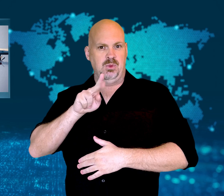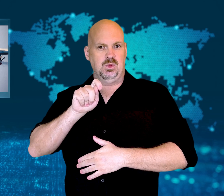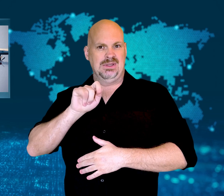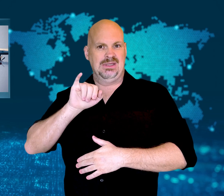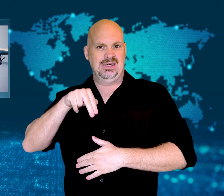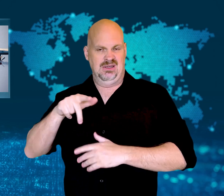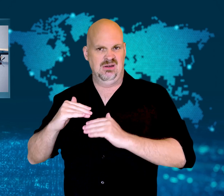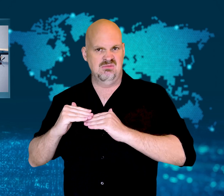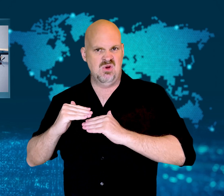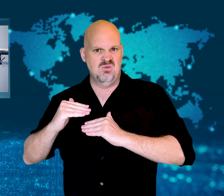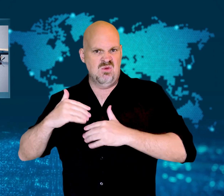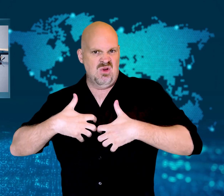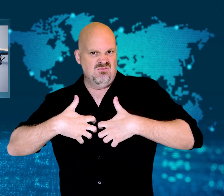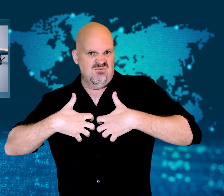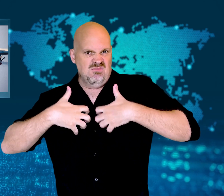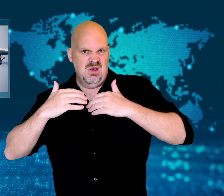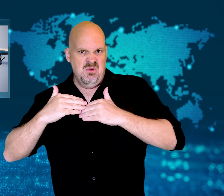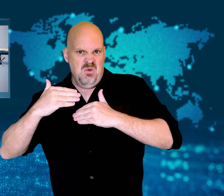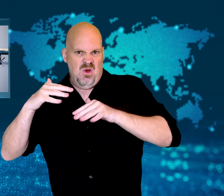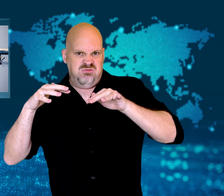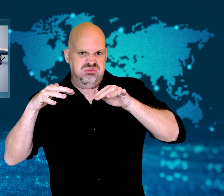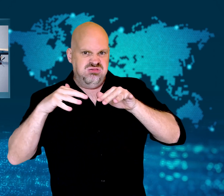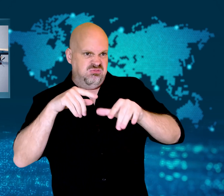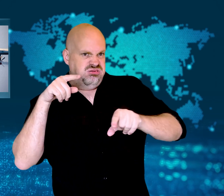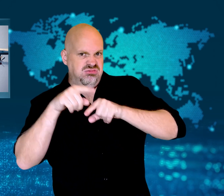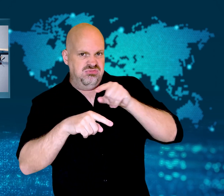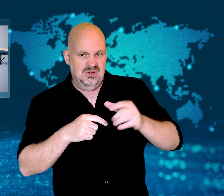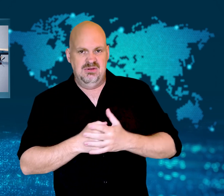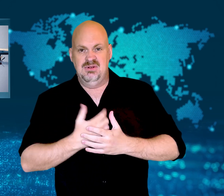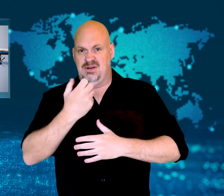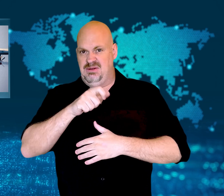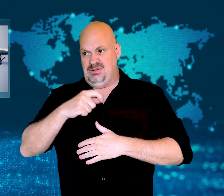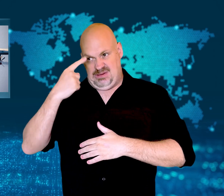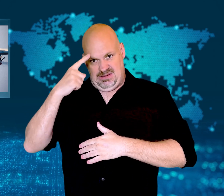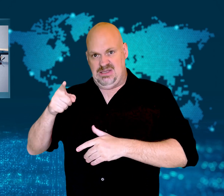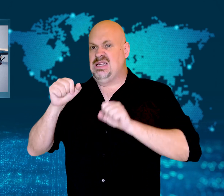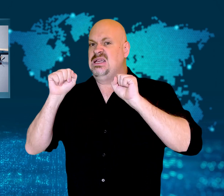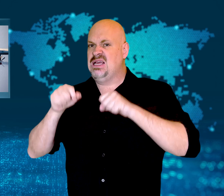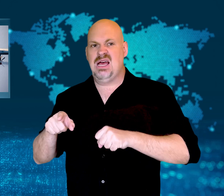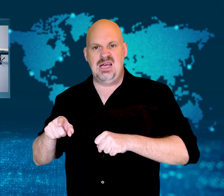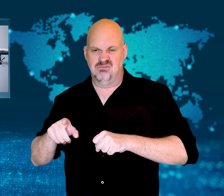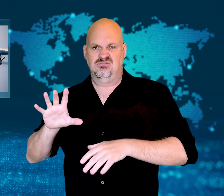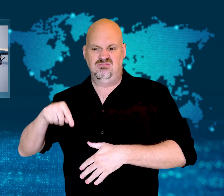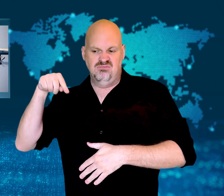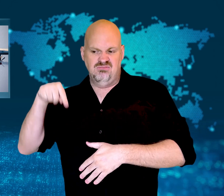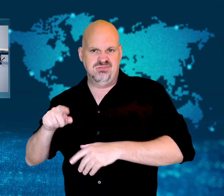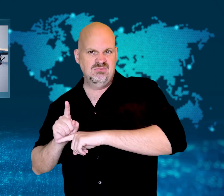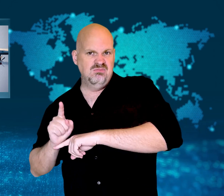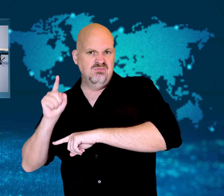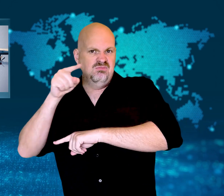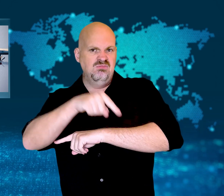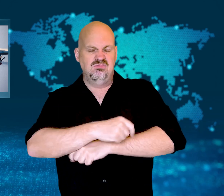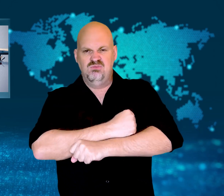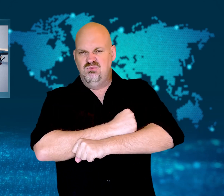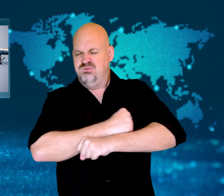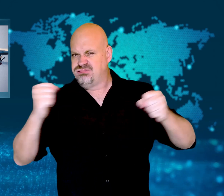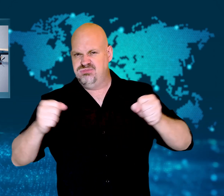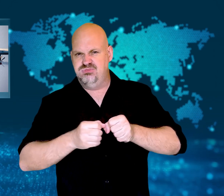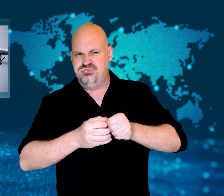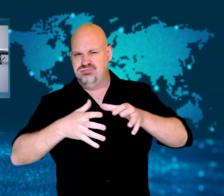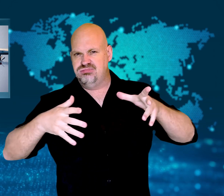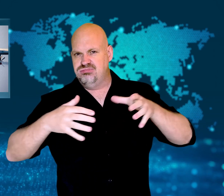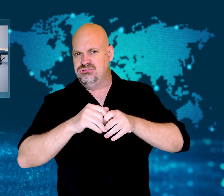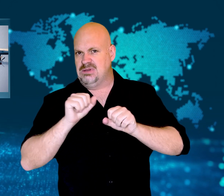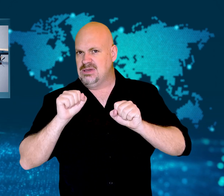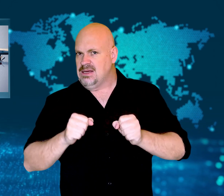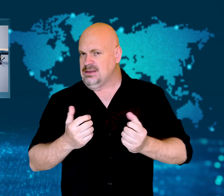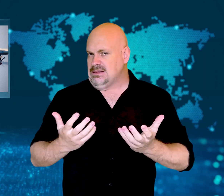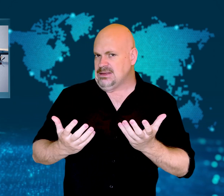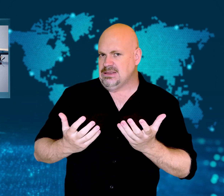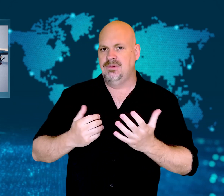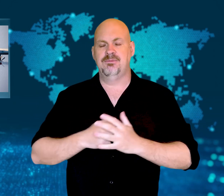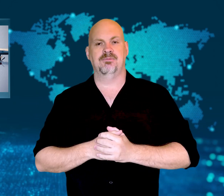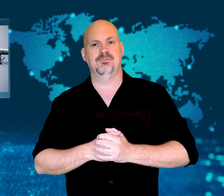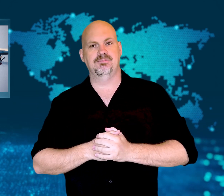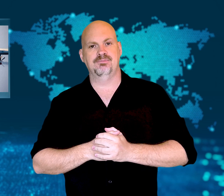Finland and Sweden have announced their intention to join NATO,